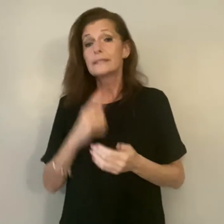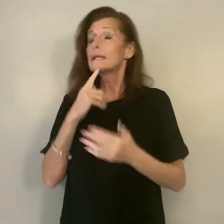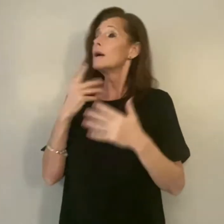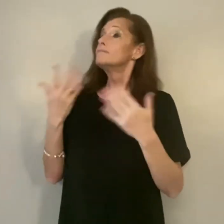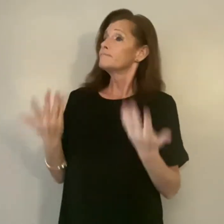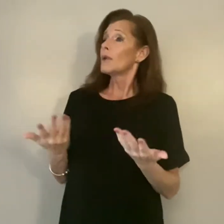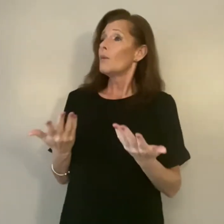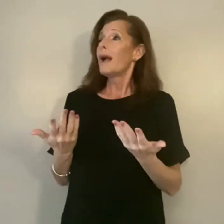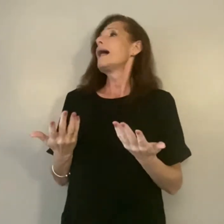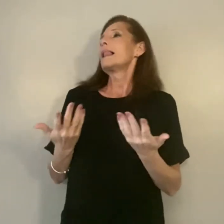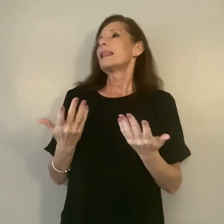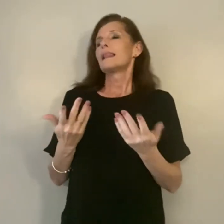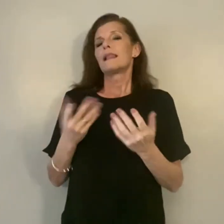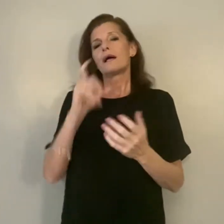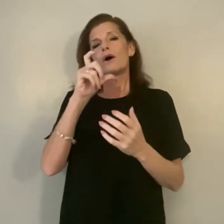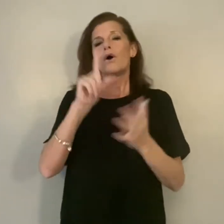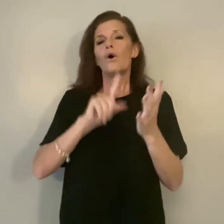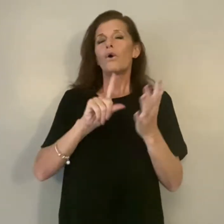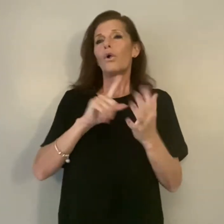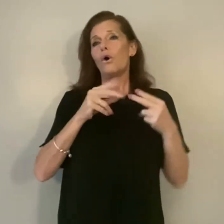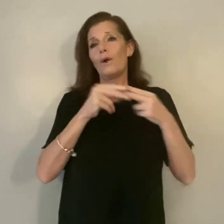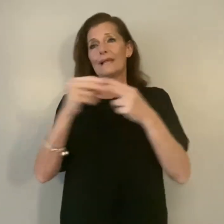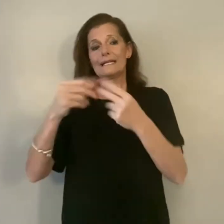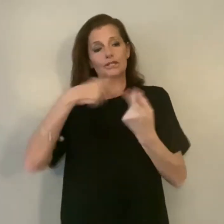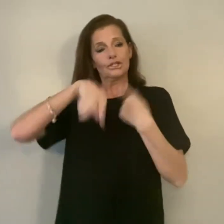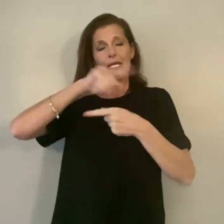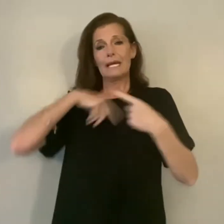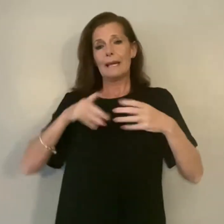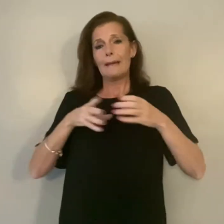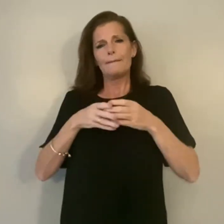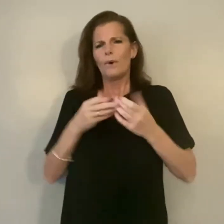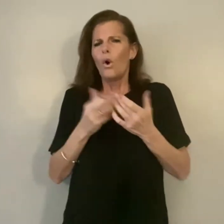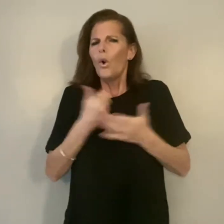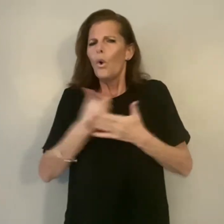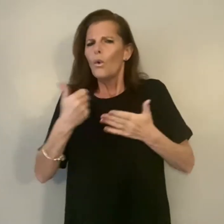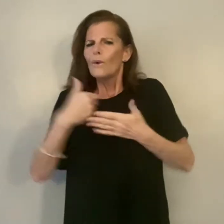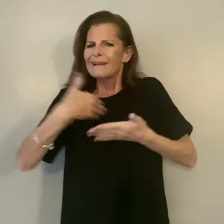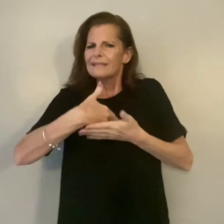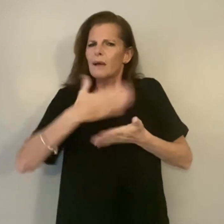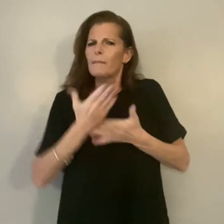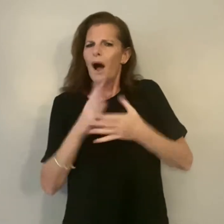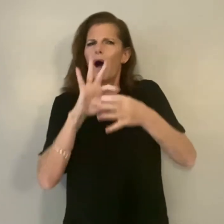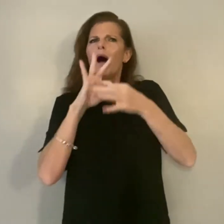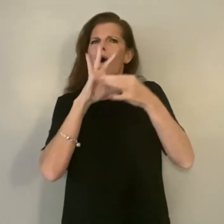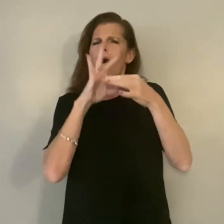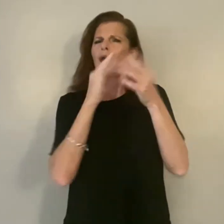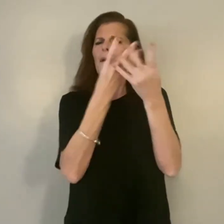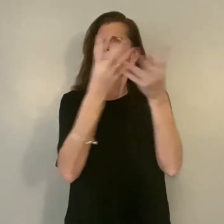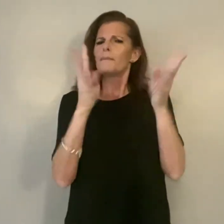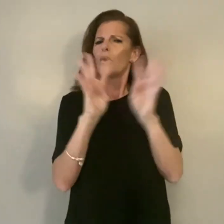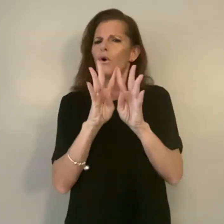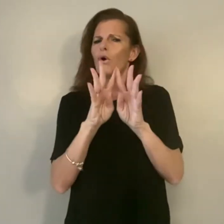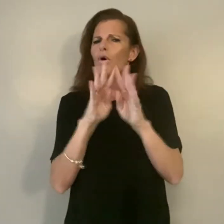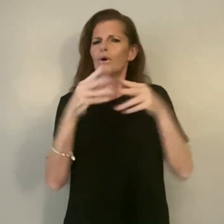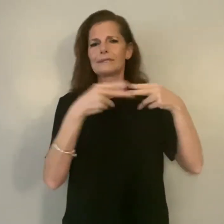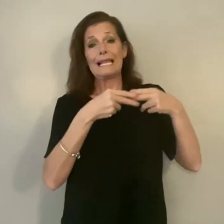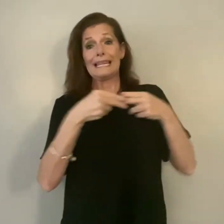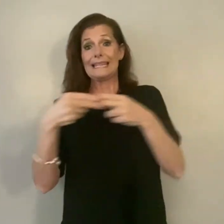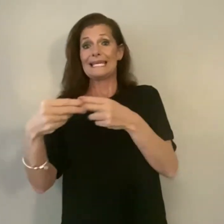Sure. So, Clore Leadership ourselves have always done an element of work with boards and particularly with leaders